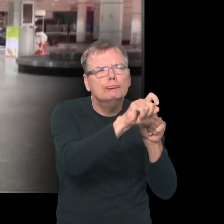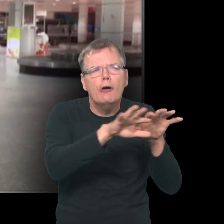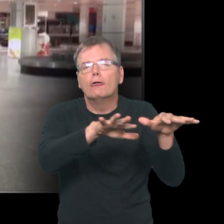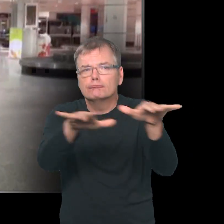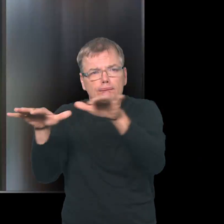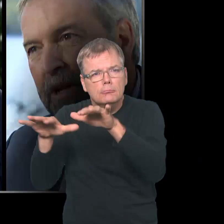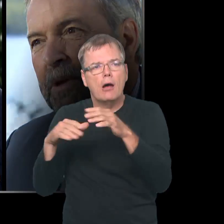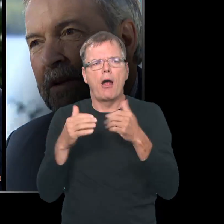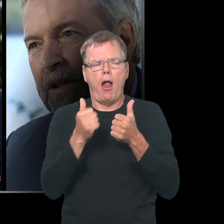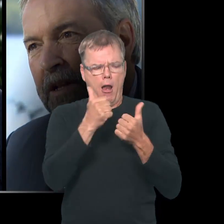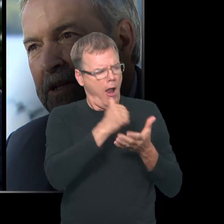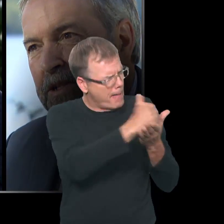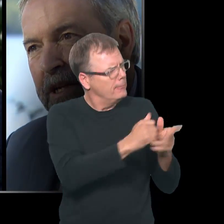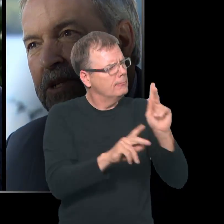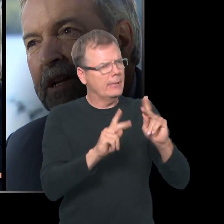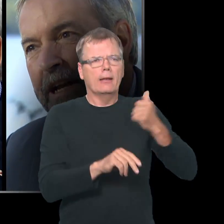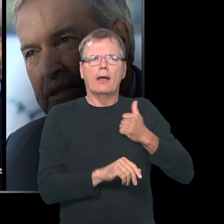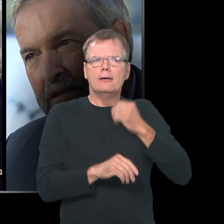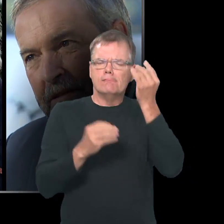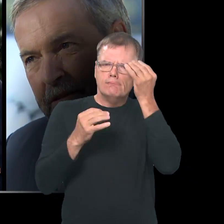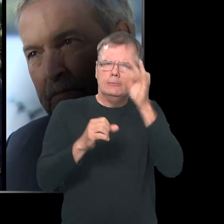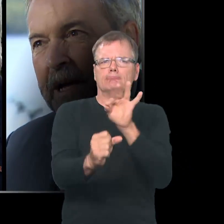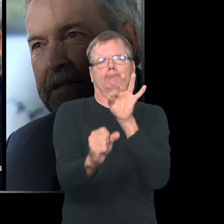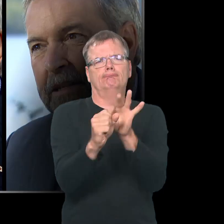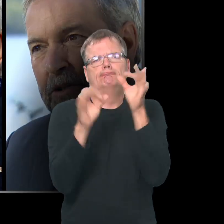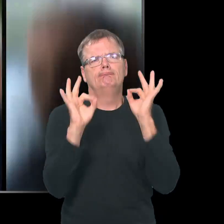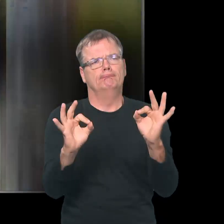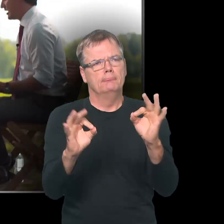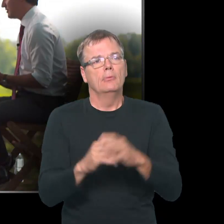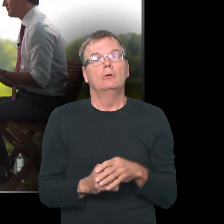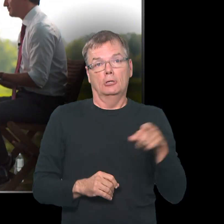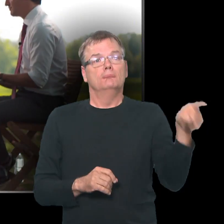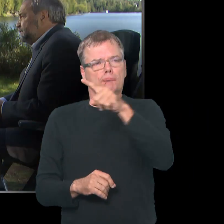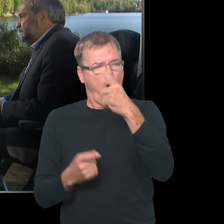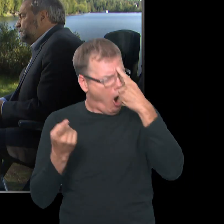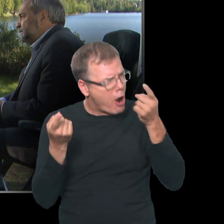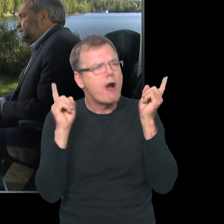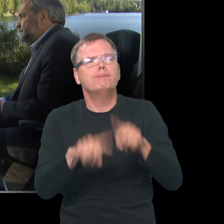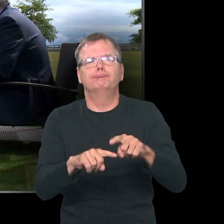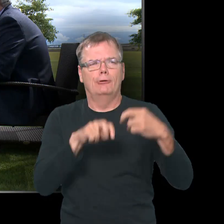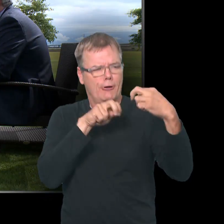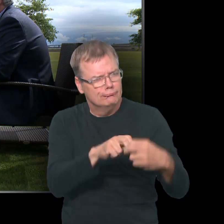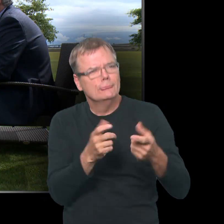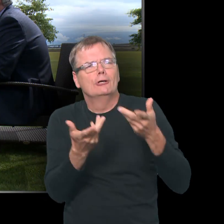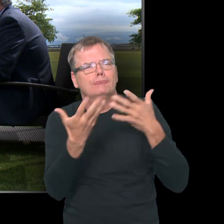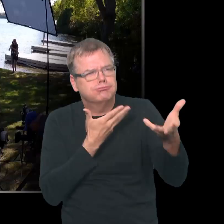was to help Canadians answer those questions. The main party leaders all agreed to interviews.